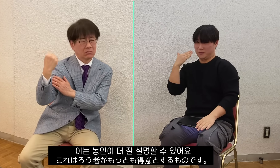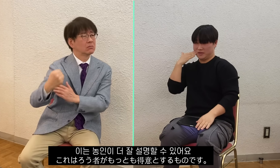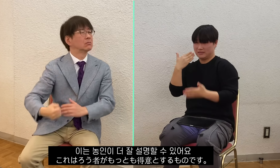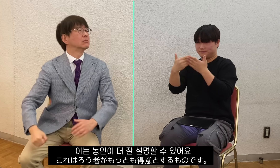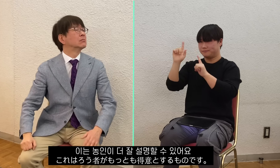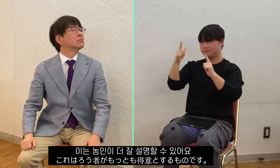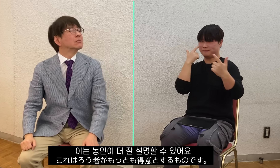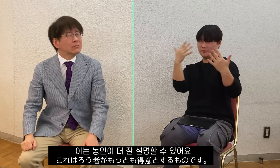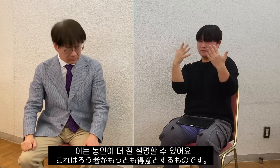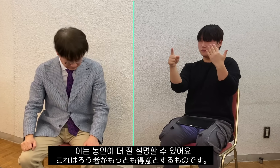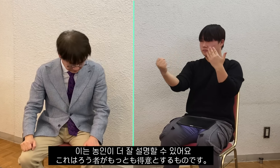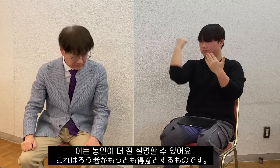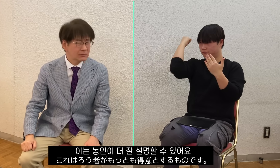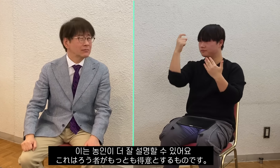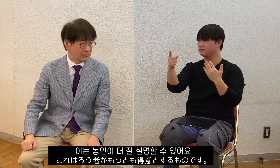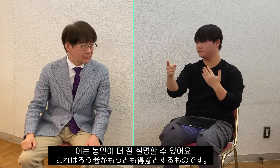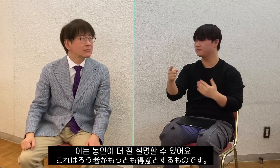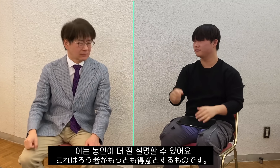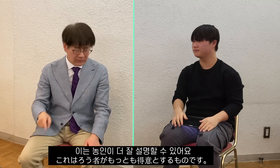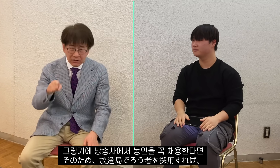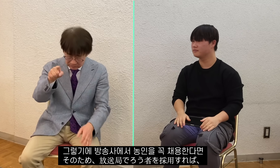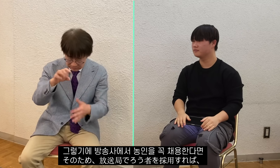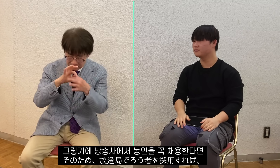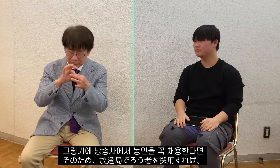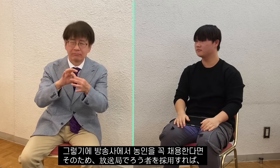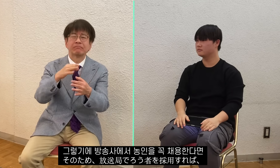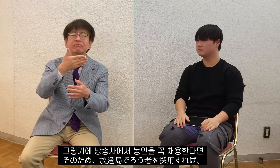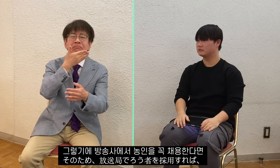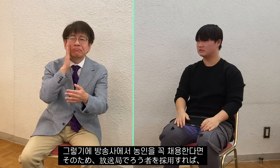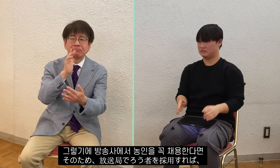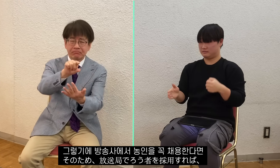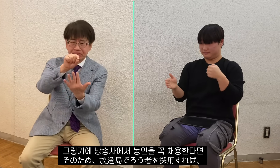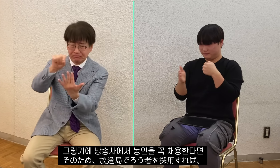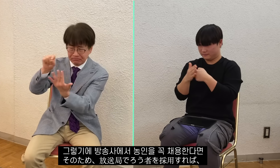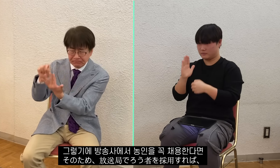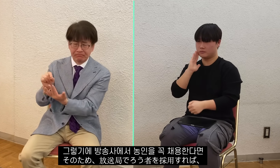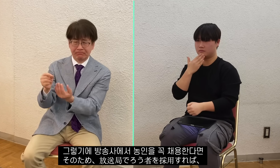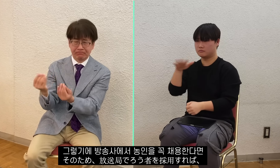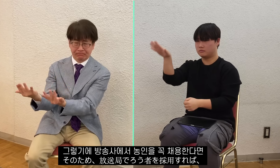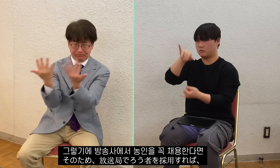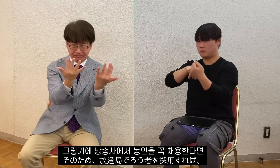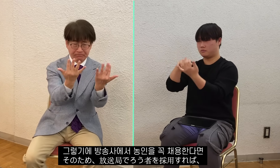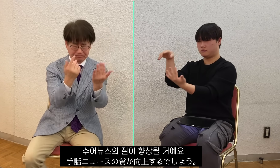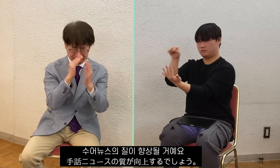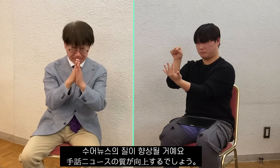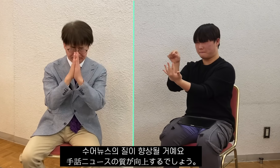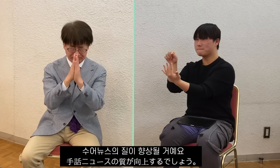This could be better explained by the deaf. Therefore, if the broadcasting company must hire the deaf,